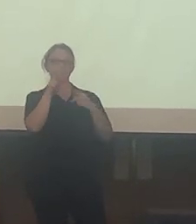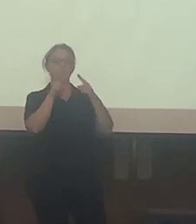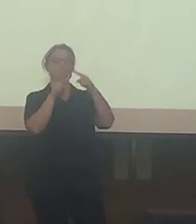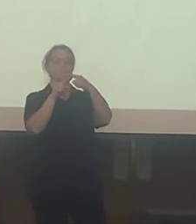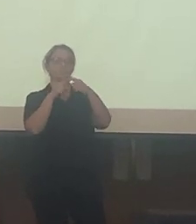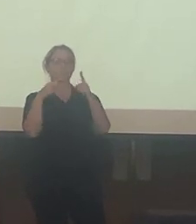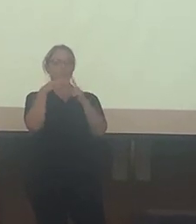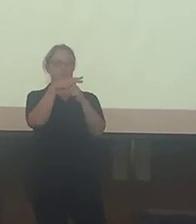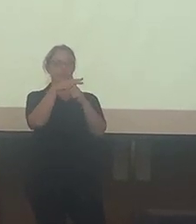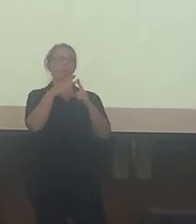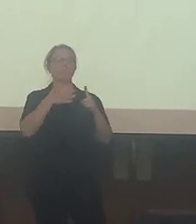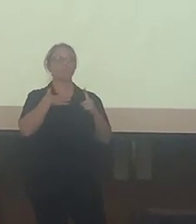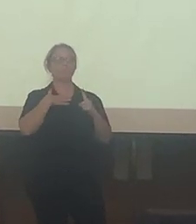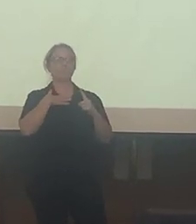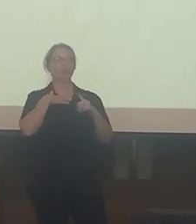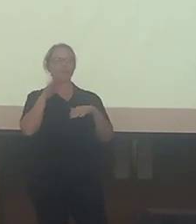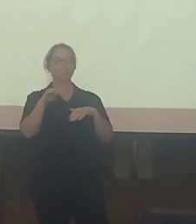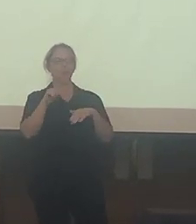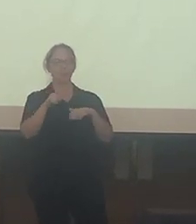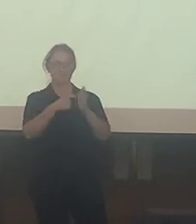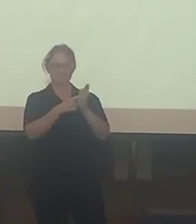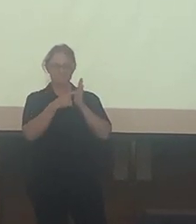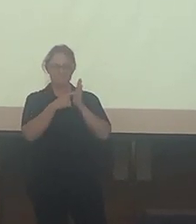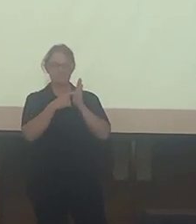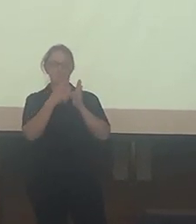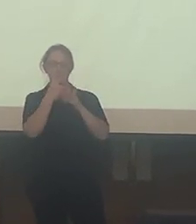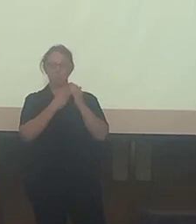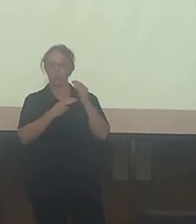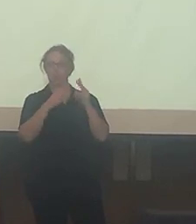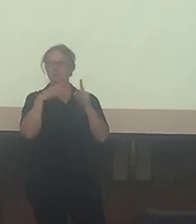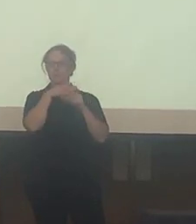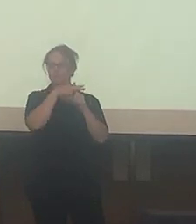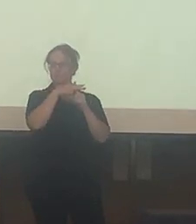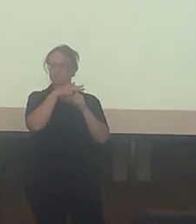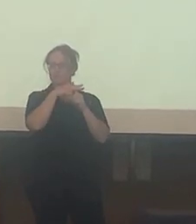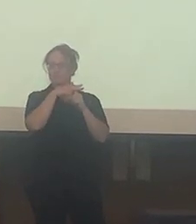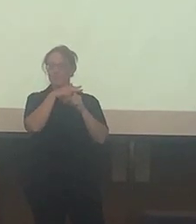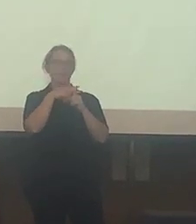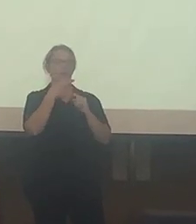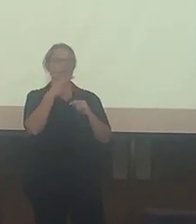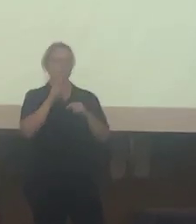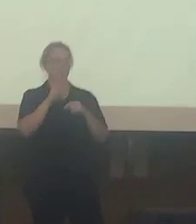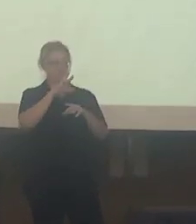when we meet sometimes and even dancing voices have been put into this some parents will say